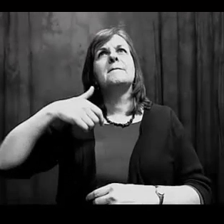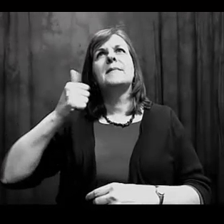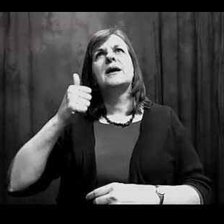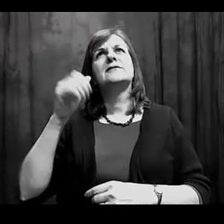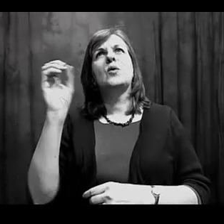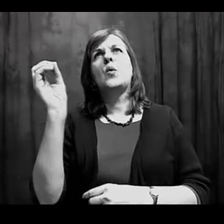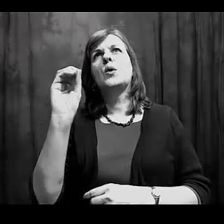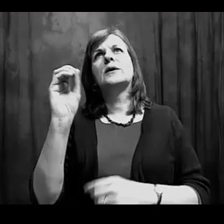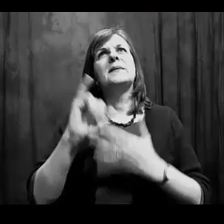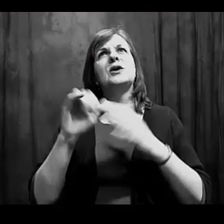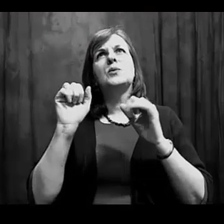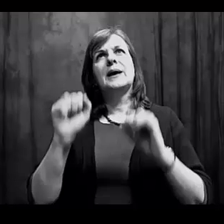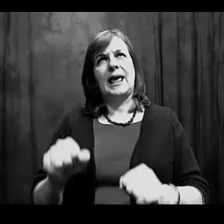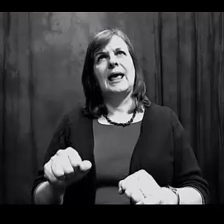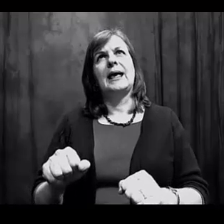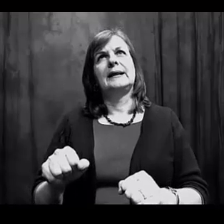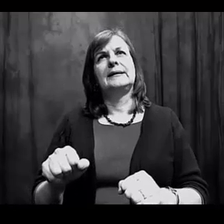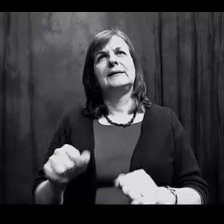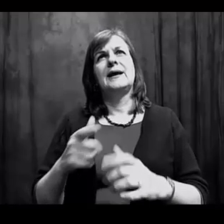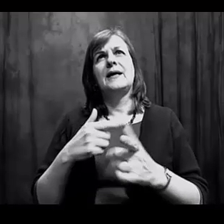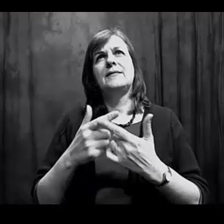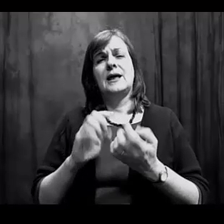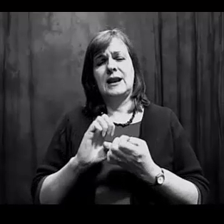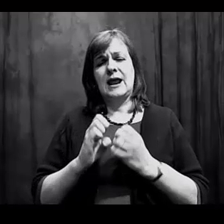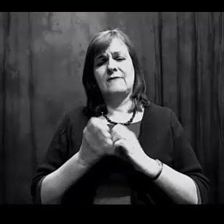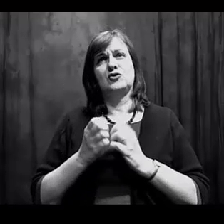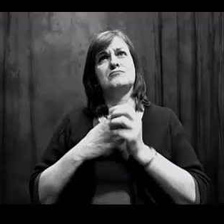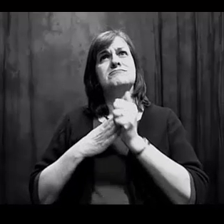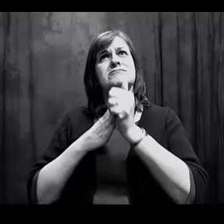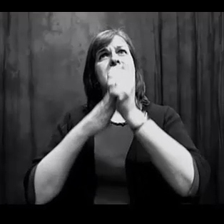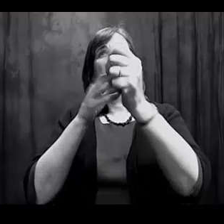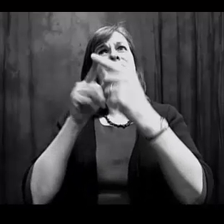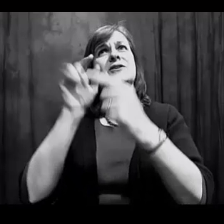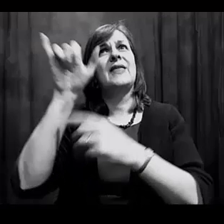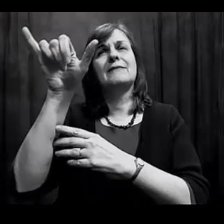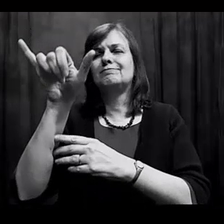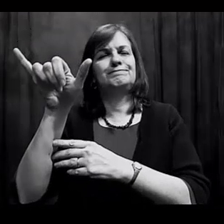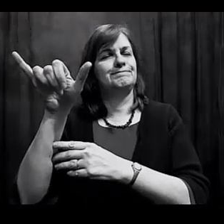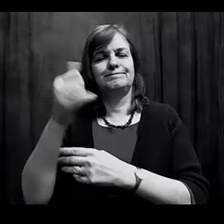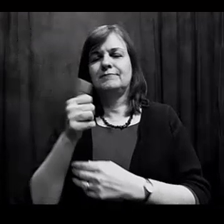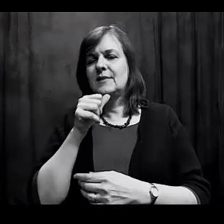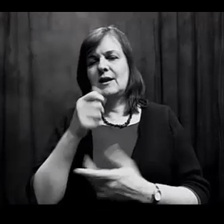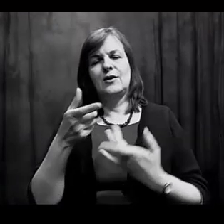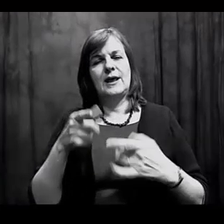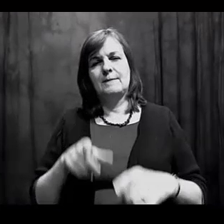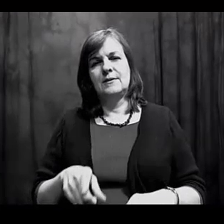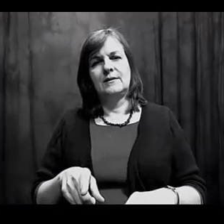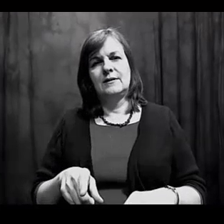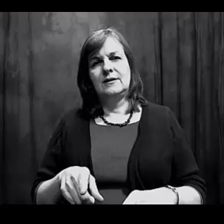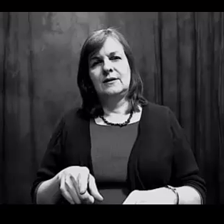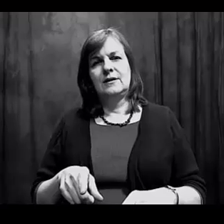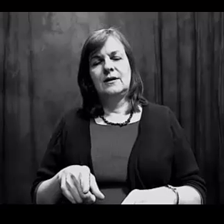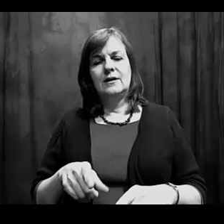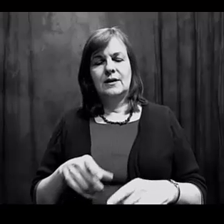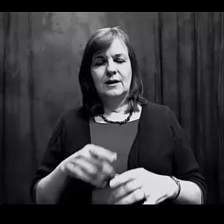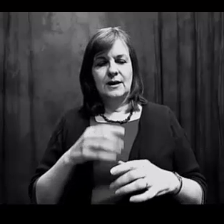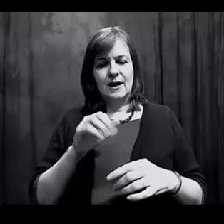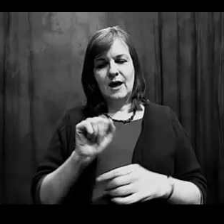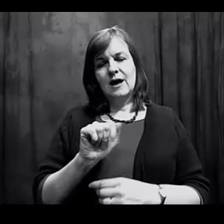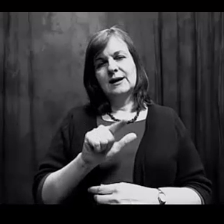here's a prime example when we look at natural selection we have to think about it is an editing process